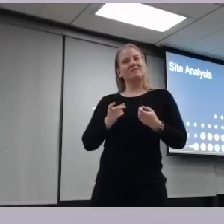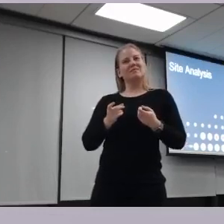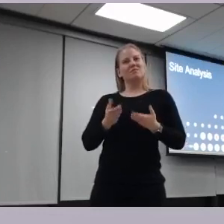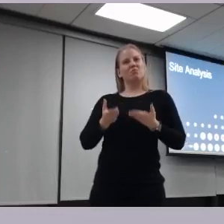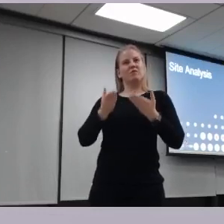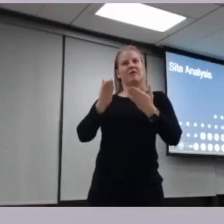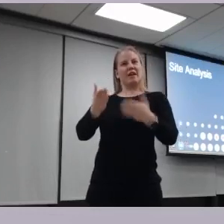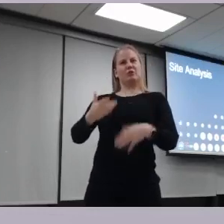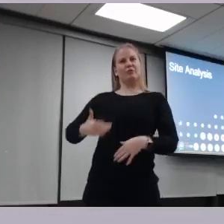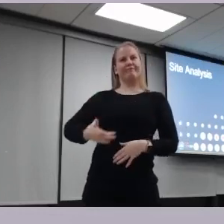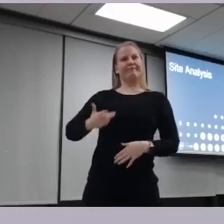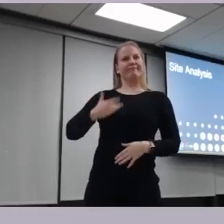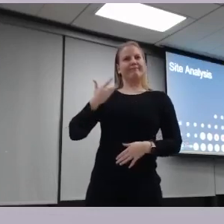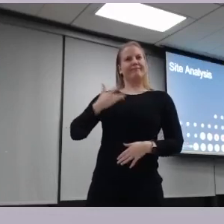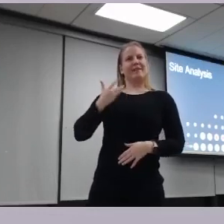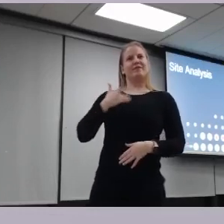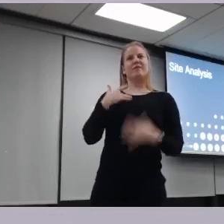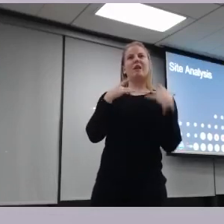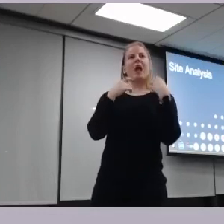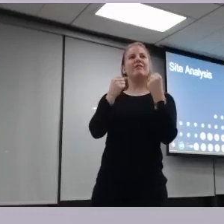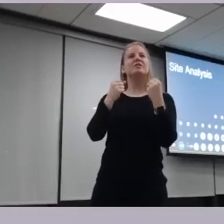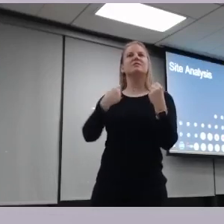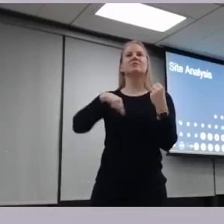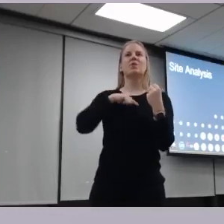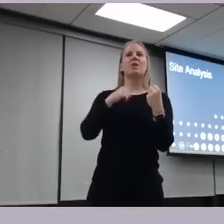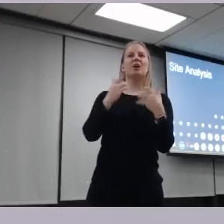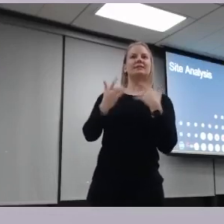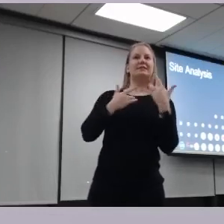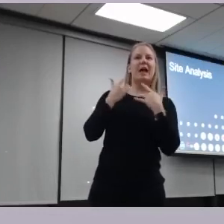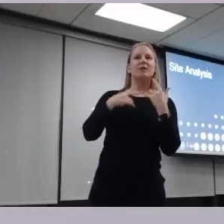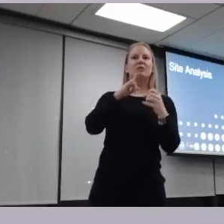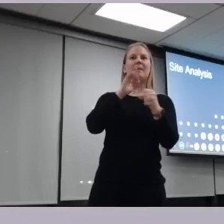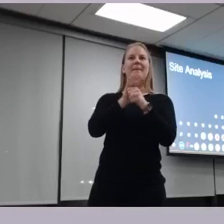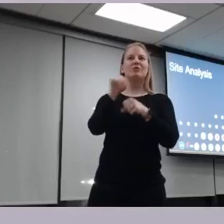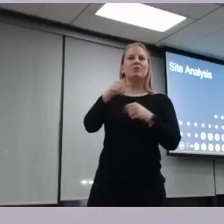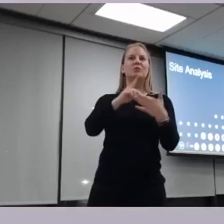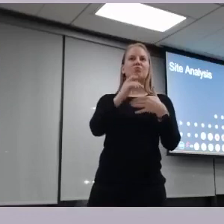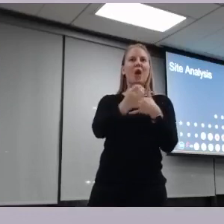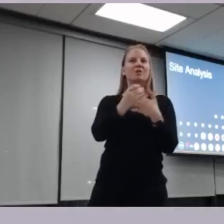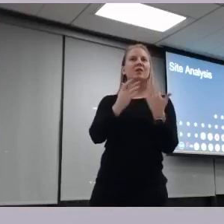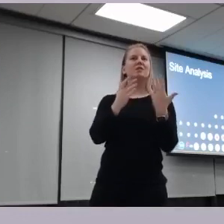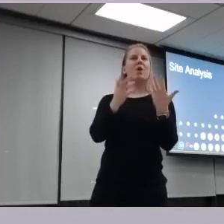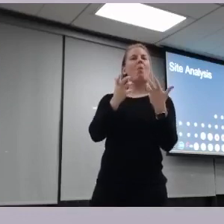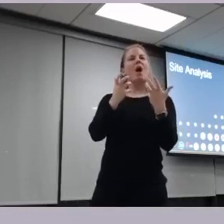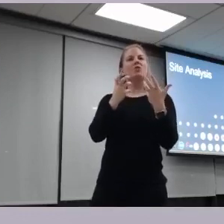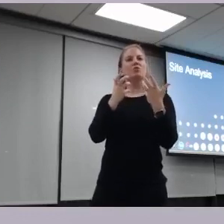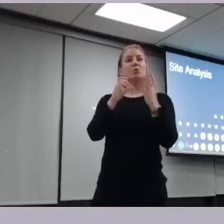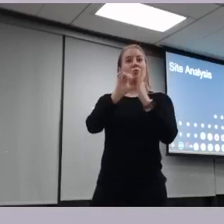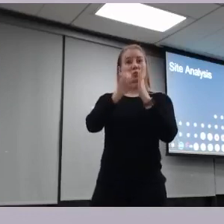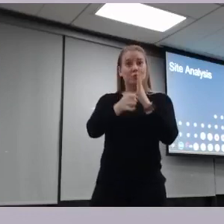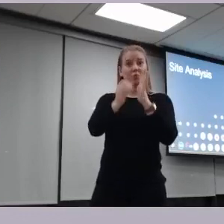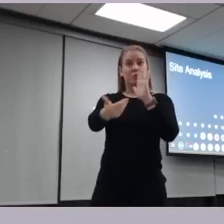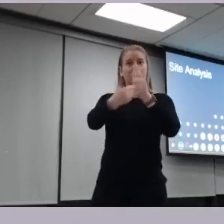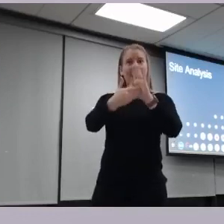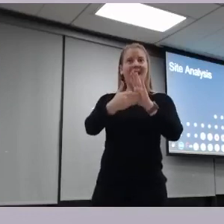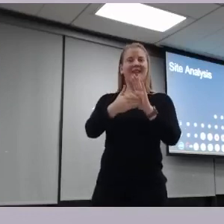are very excited and committed to this project. I want to reiterate that we are at step one.